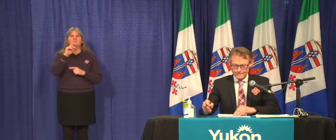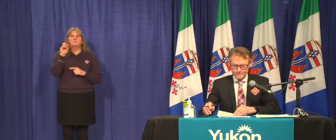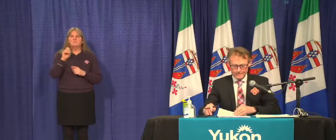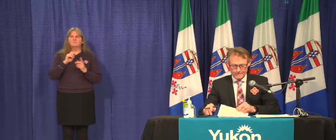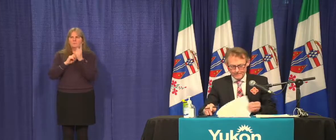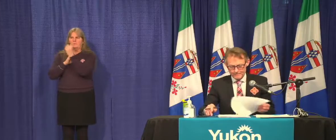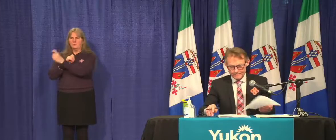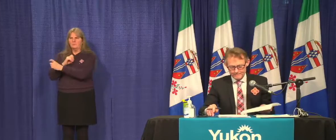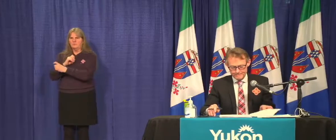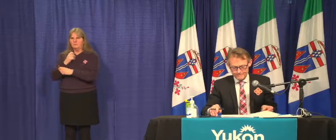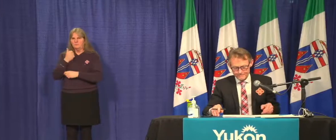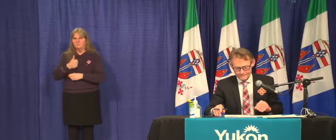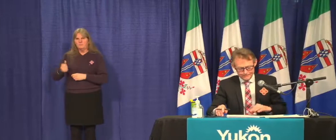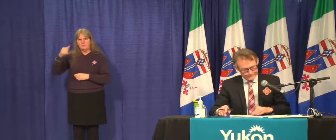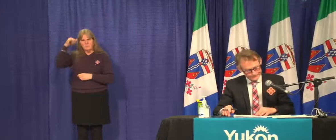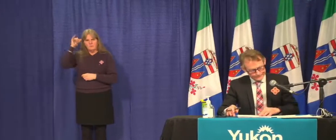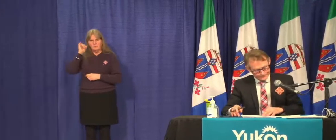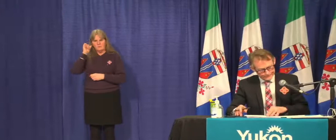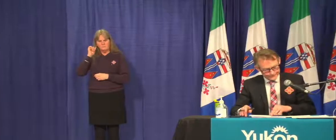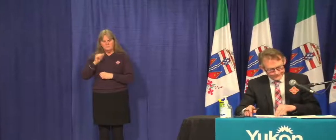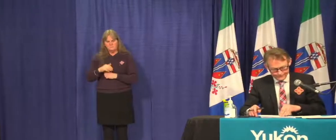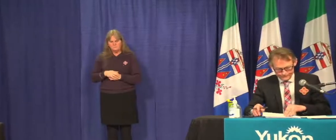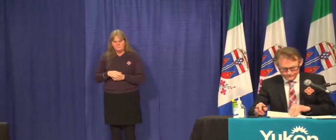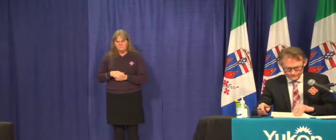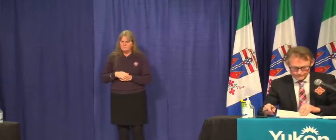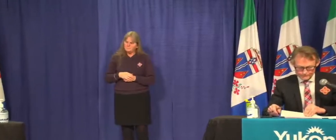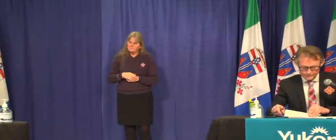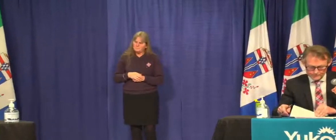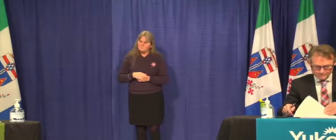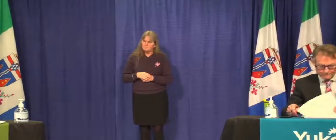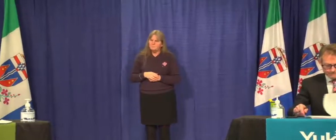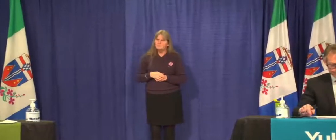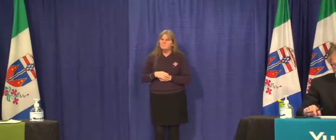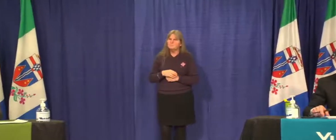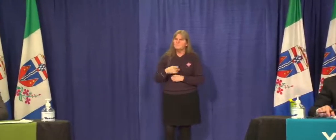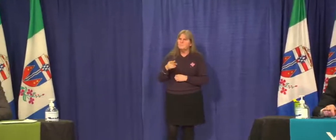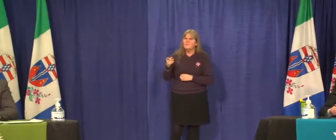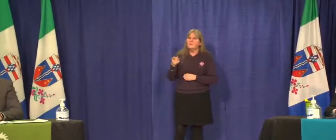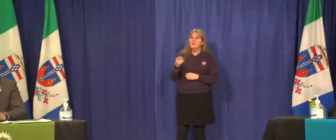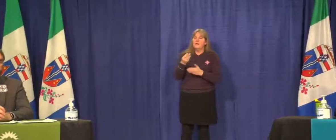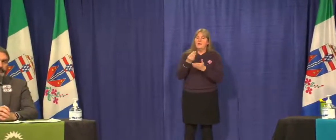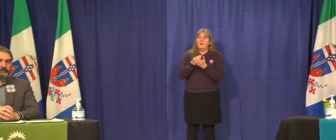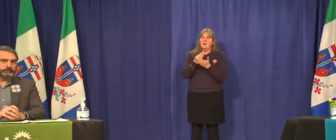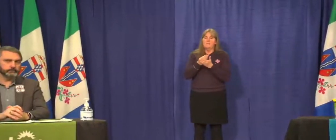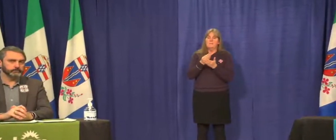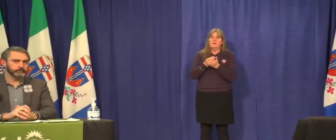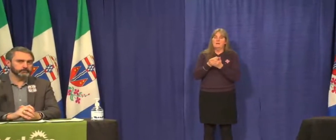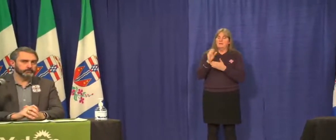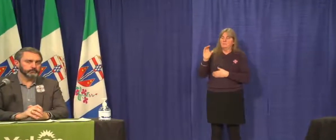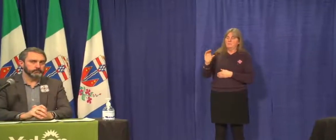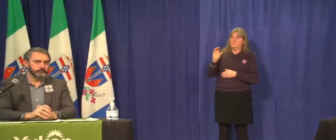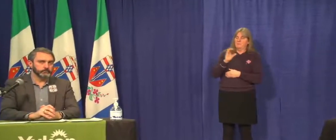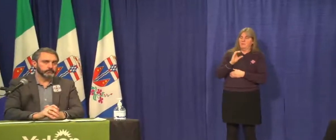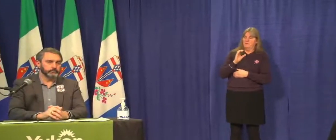question for the premier. Wondering if the money announced today for indigenous